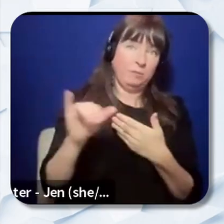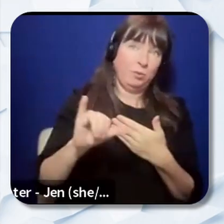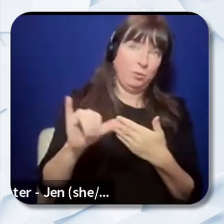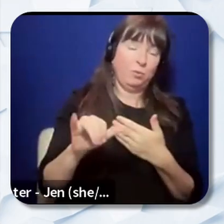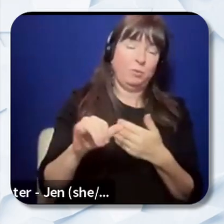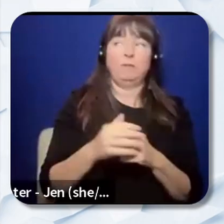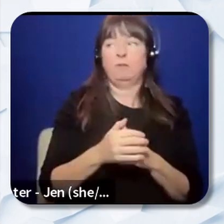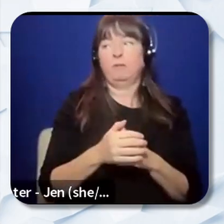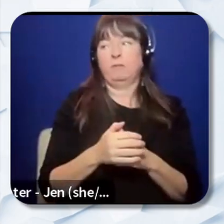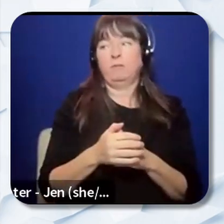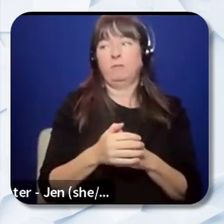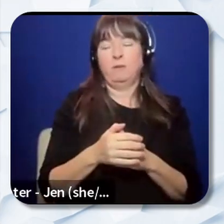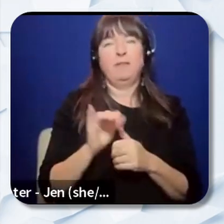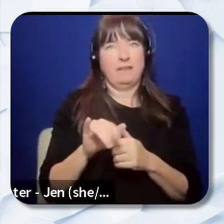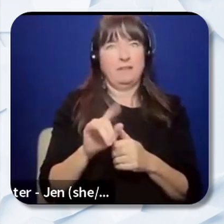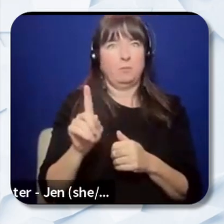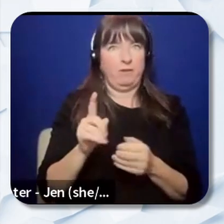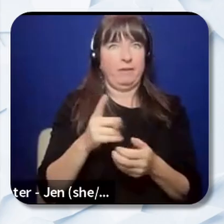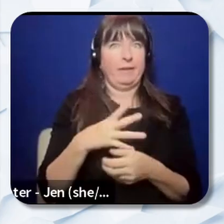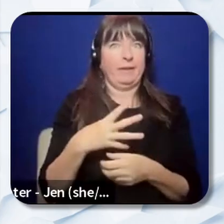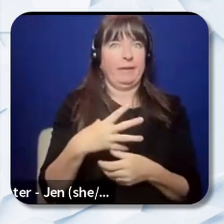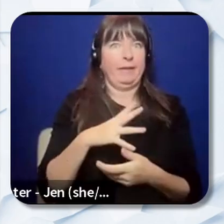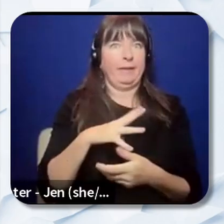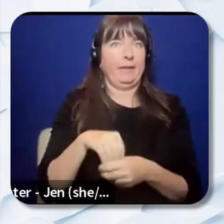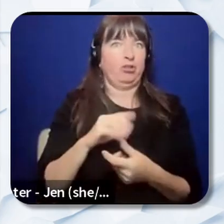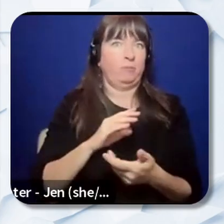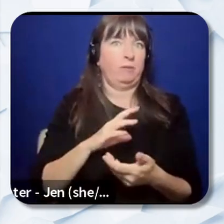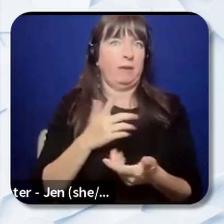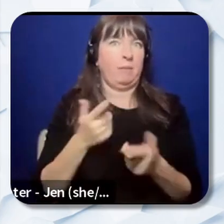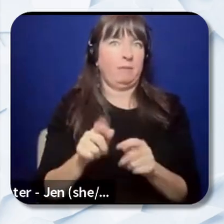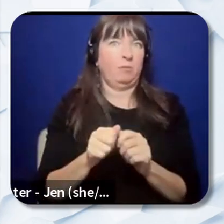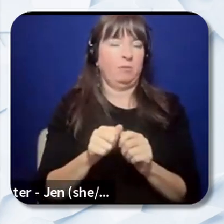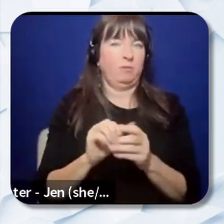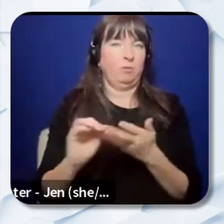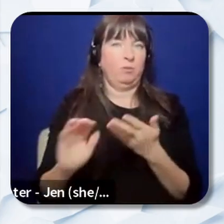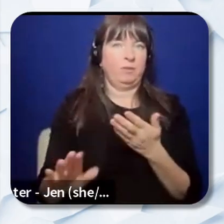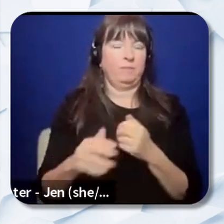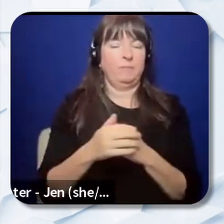getting your engagement with your students. So the biggest thing here is knowing that it starts